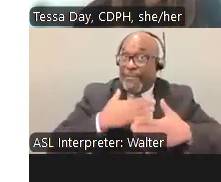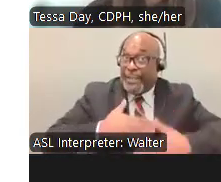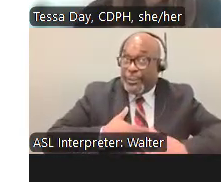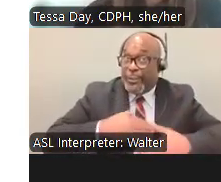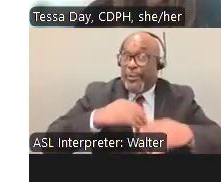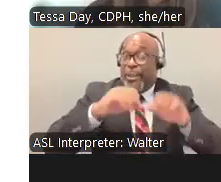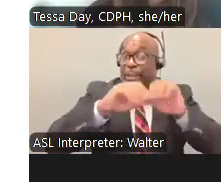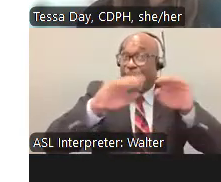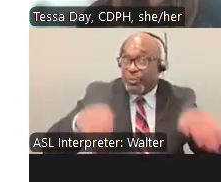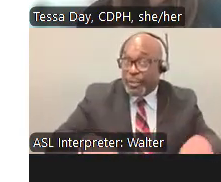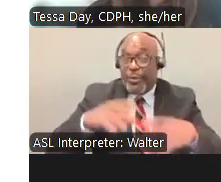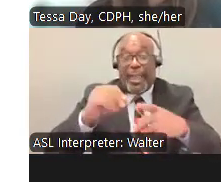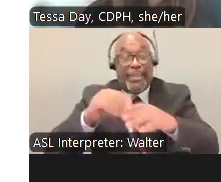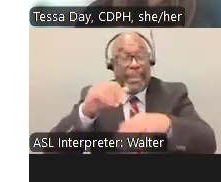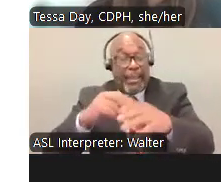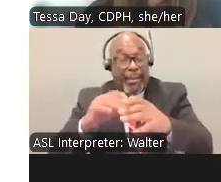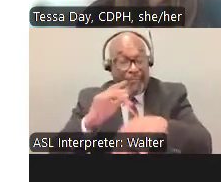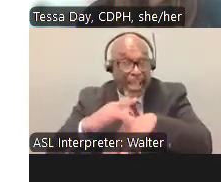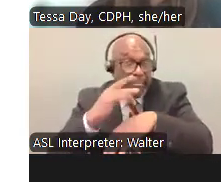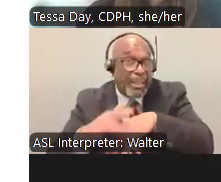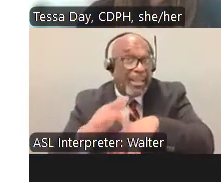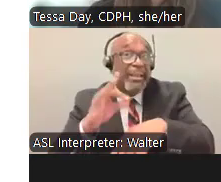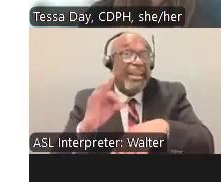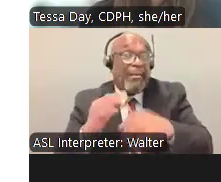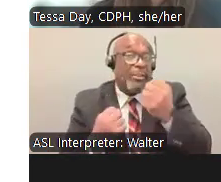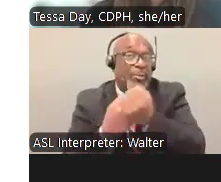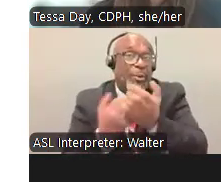13:34:21 availability of supportive 13:34:24 services in their neighborhoods.